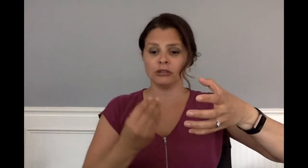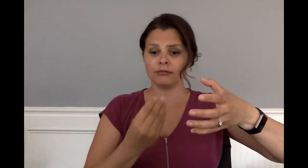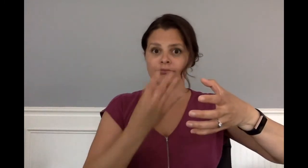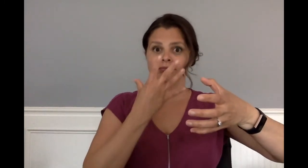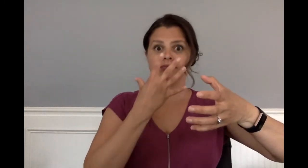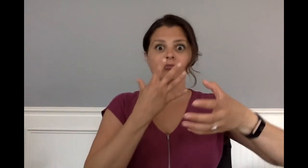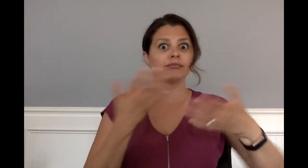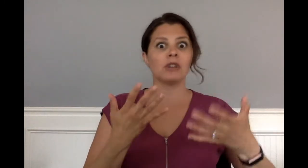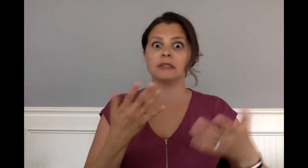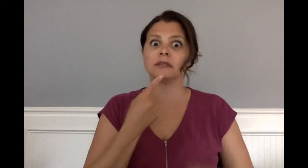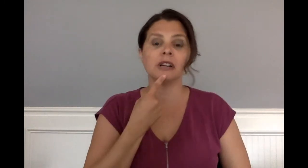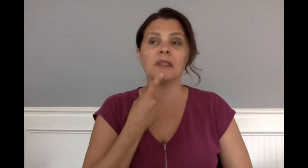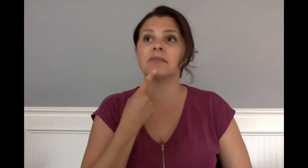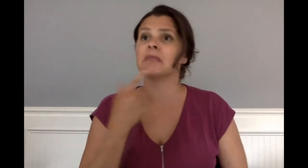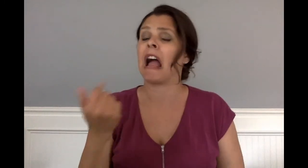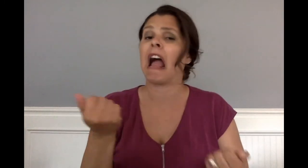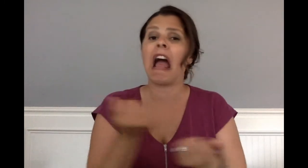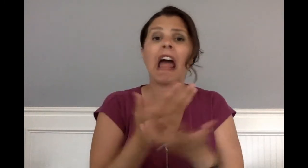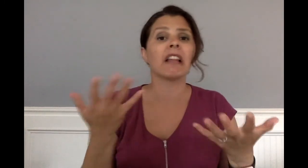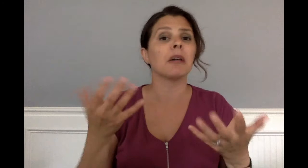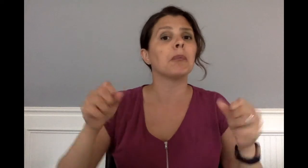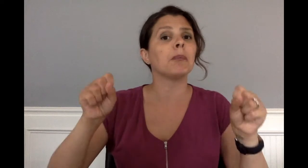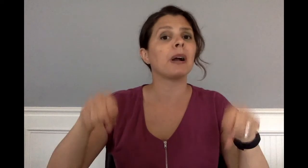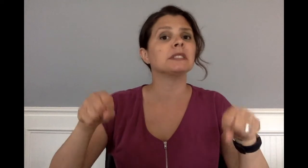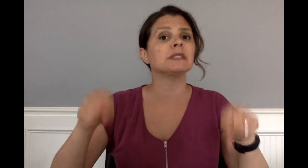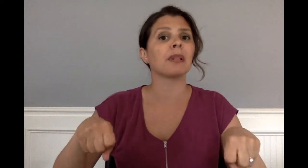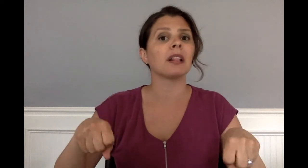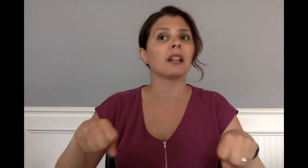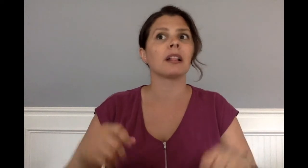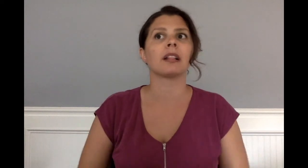“Anything is possible.”